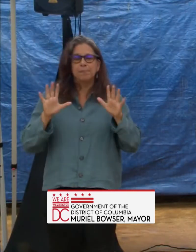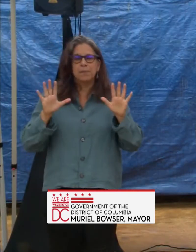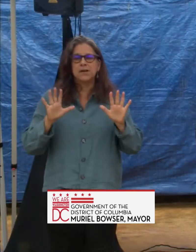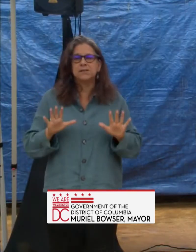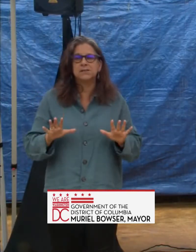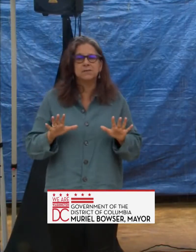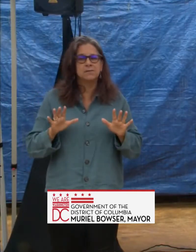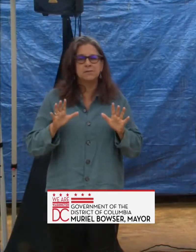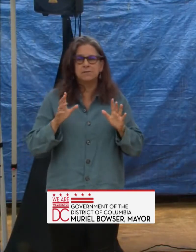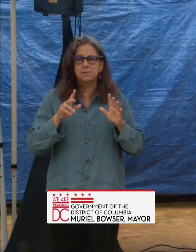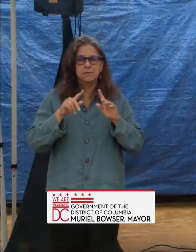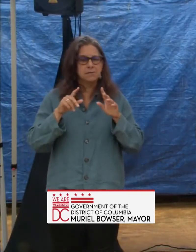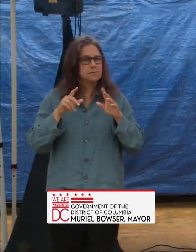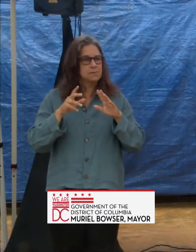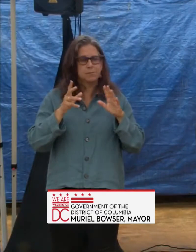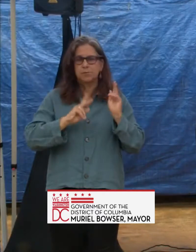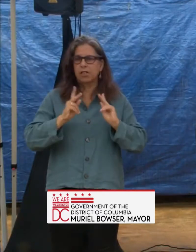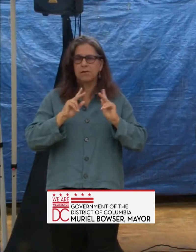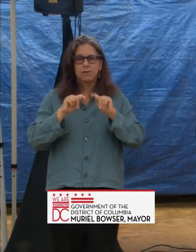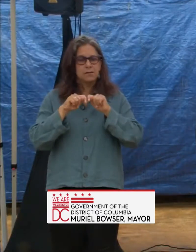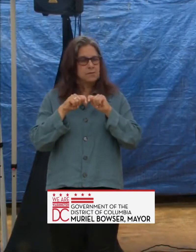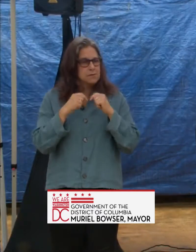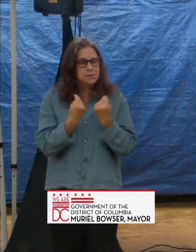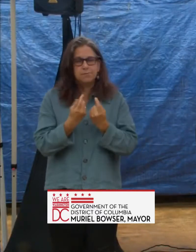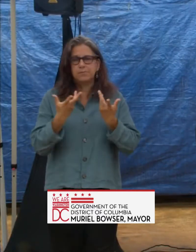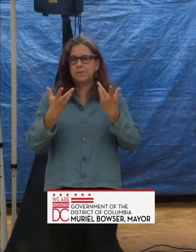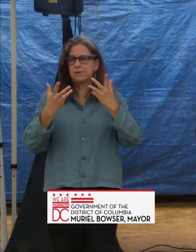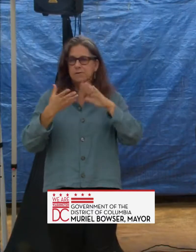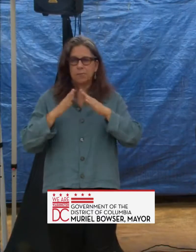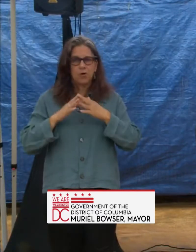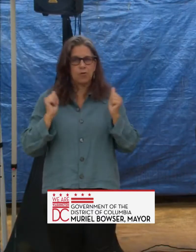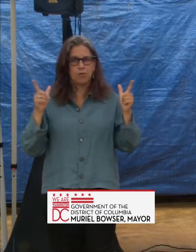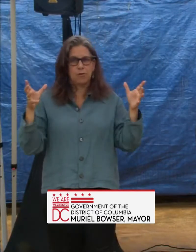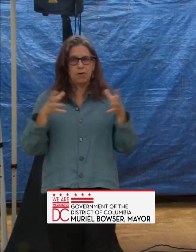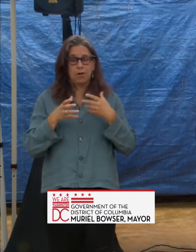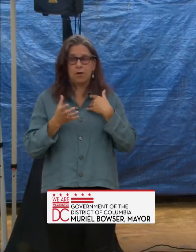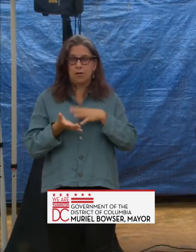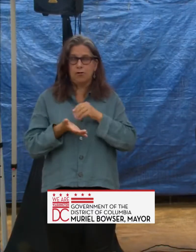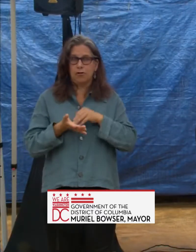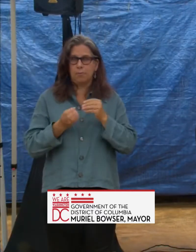AND I WANT TO SHARE A LITTLE BIT OF HISTORY THAT I LEARNED THIS MORNING. IN THE AUDIENCE WE HAVE DR.